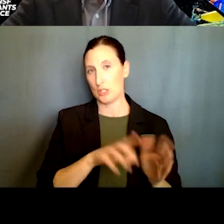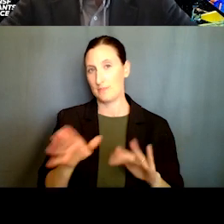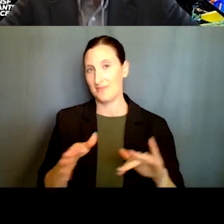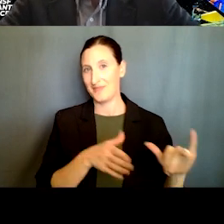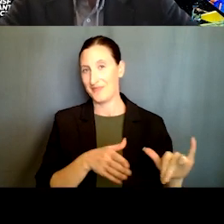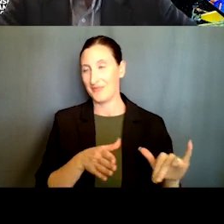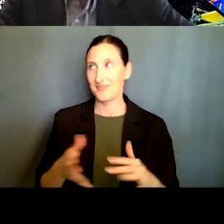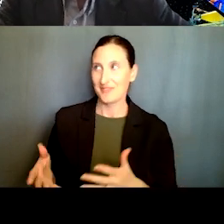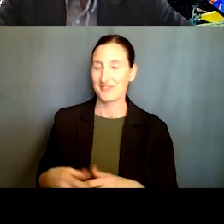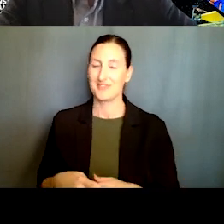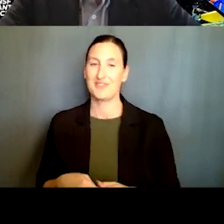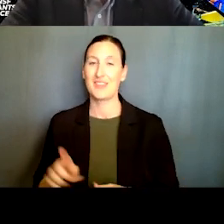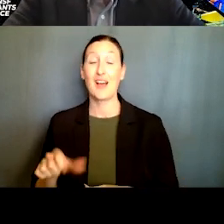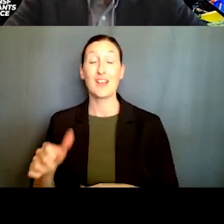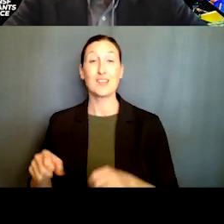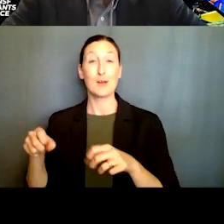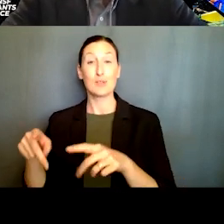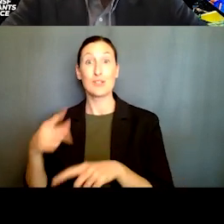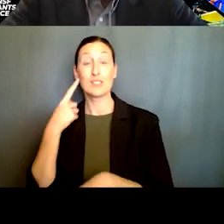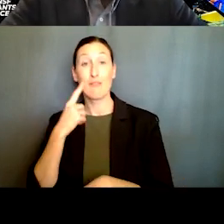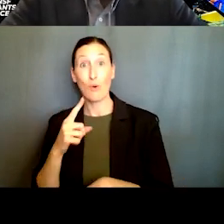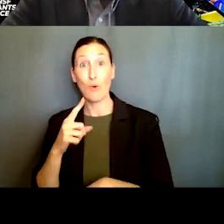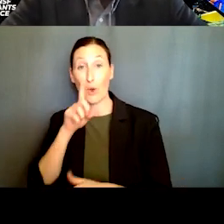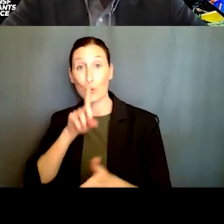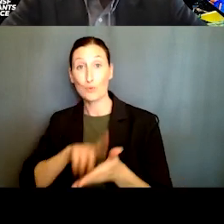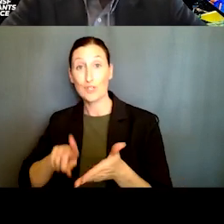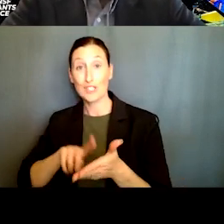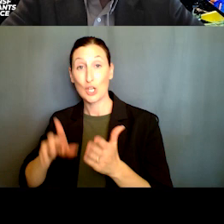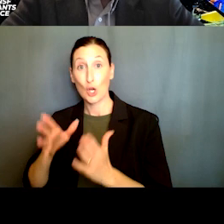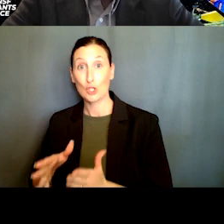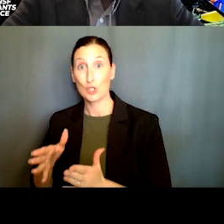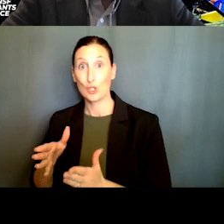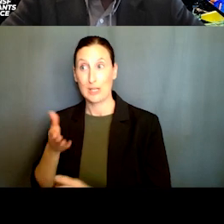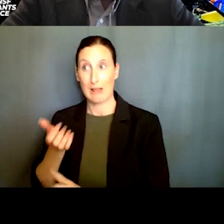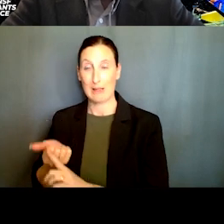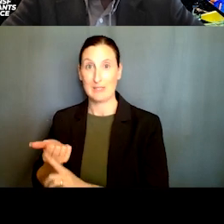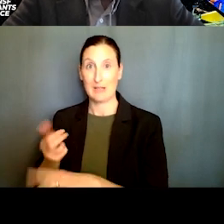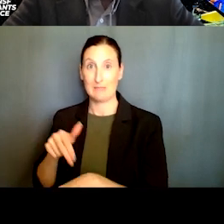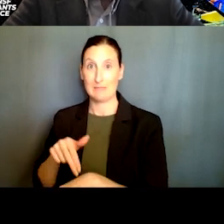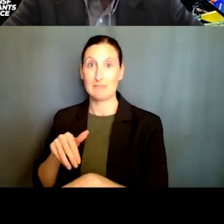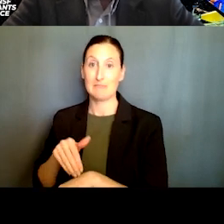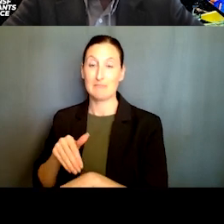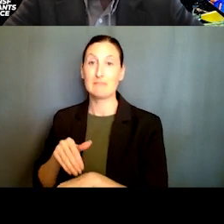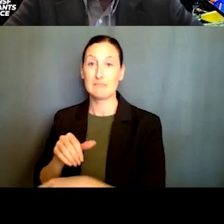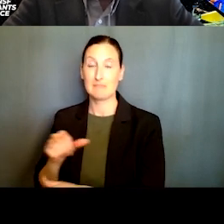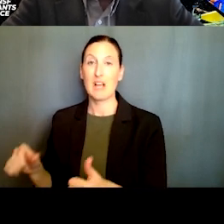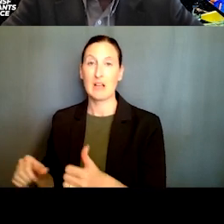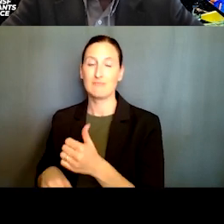Well, there's also opportunities for researchers at primarily undergraduate institutions.